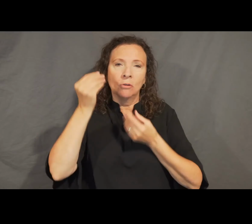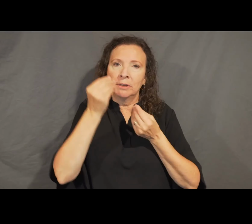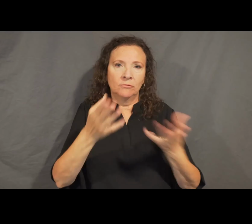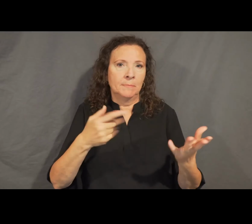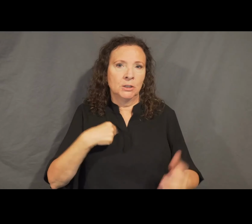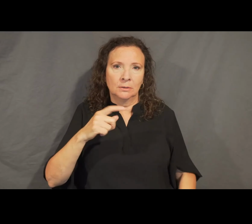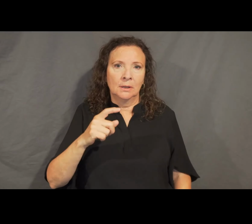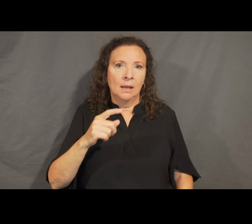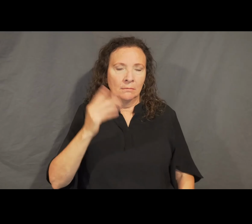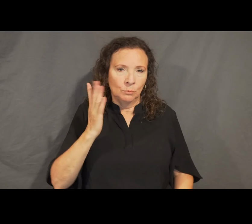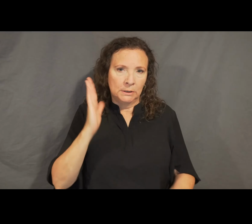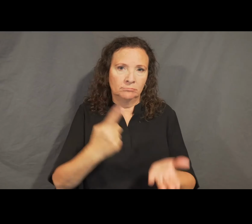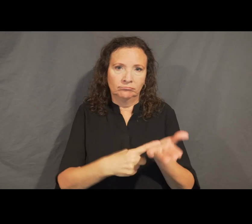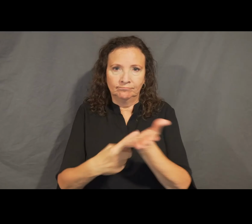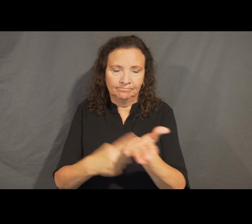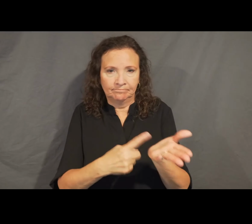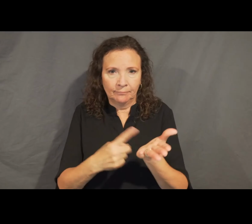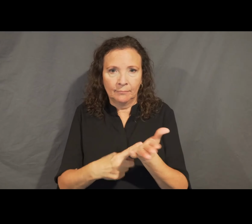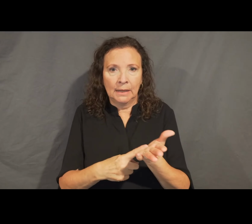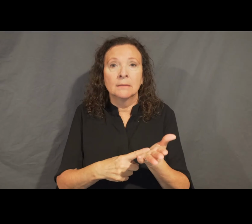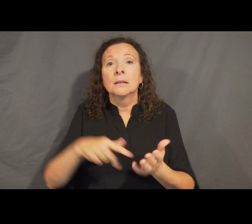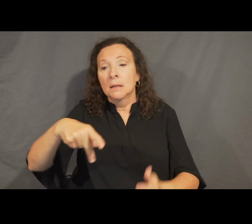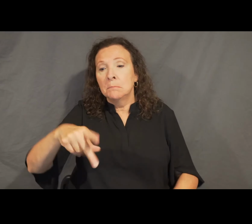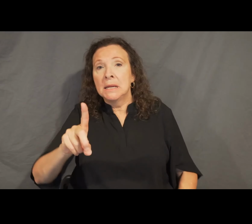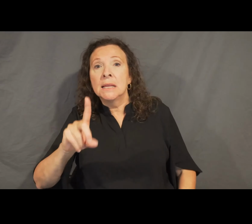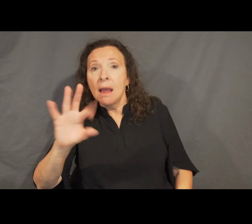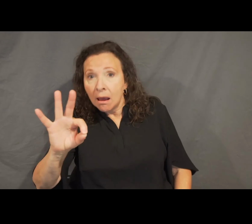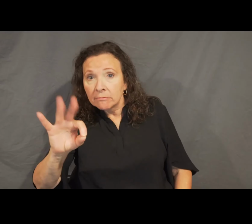Every document can be downloaded as a PDF and it's accessible, of course.